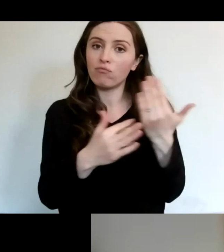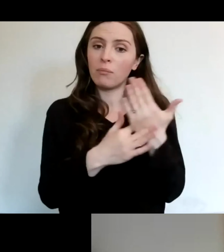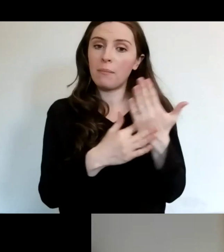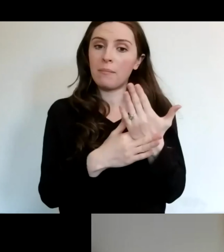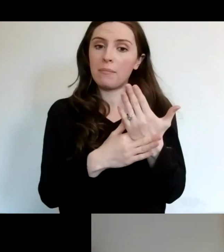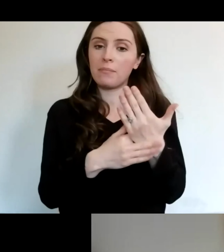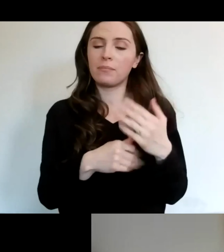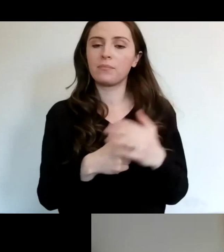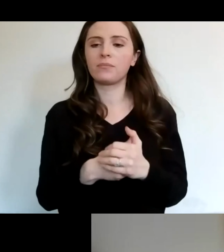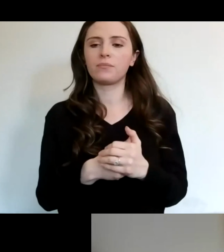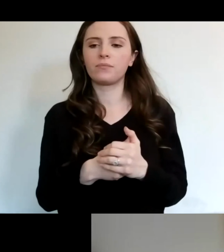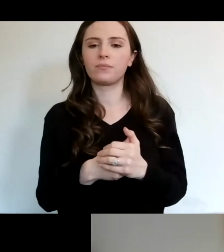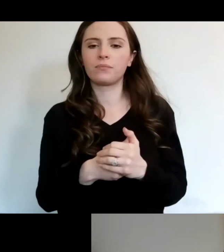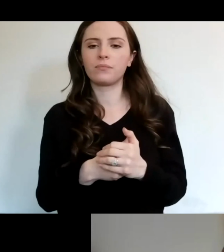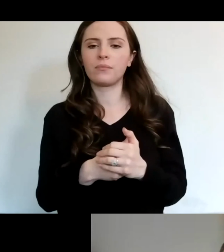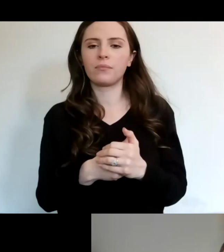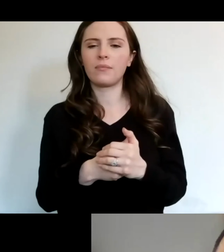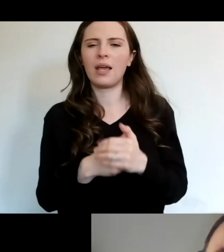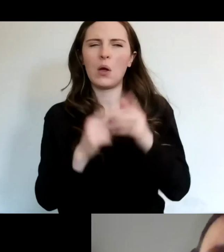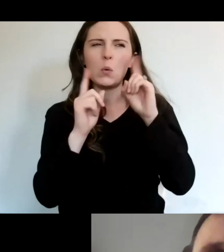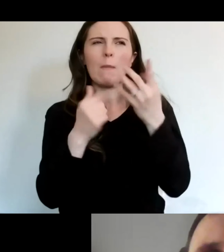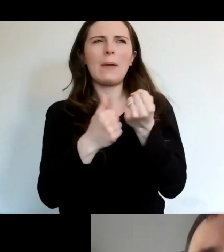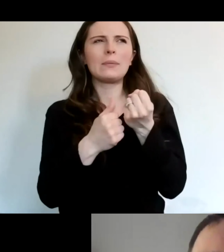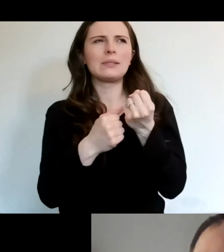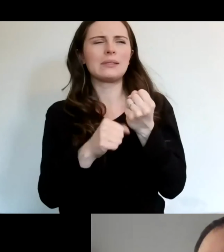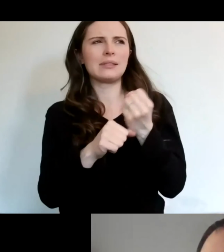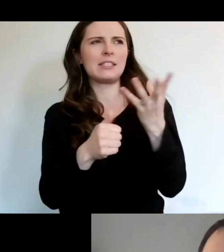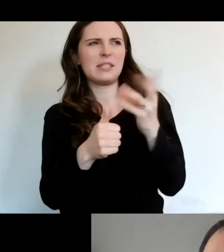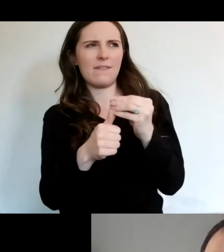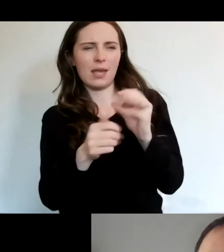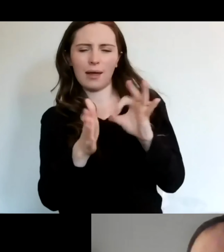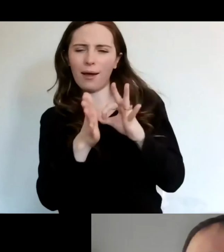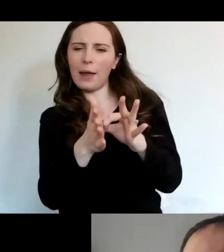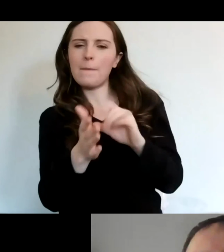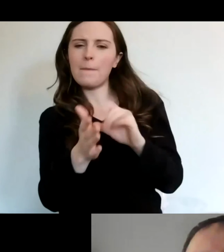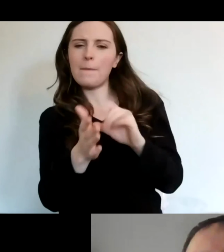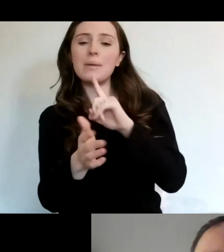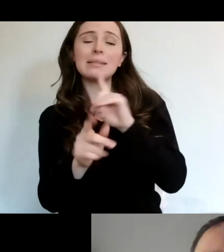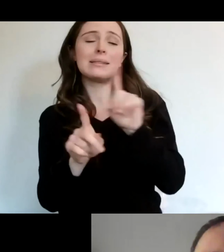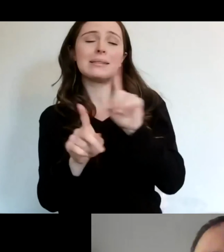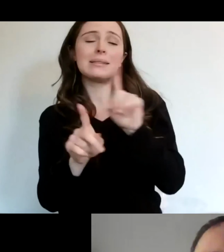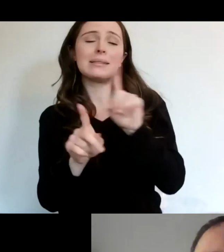I don't know of specific guidelines, but, again, the same rules that govern web accessibility